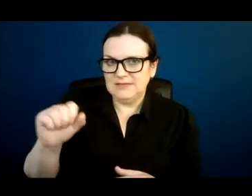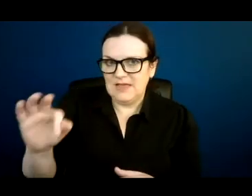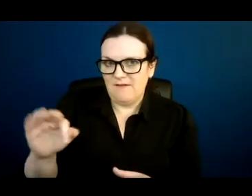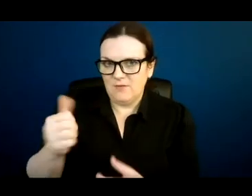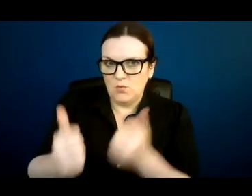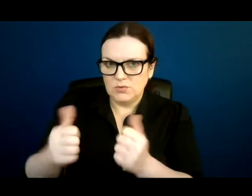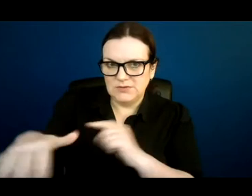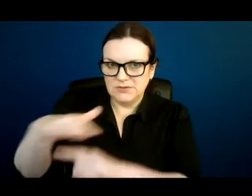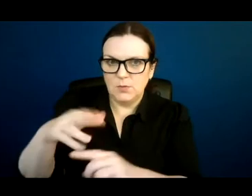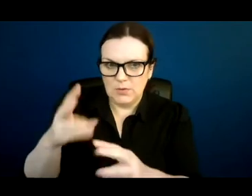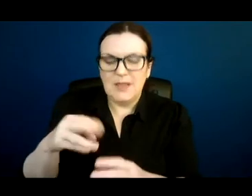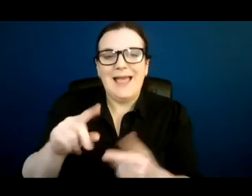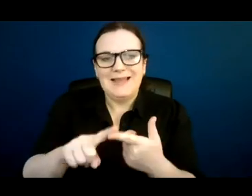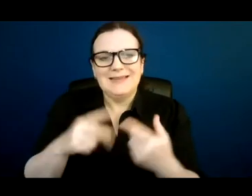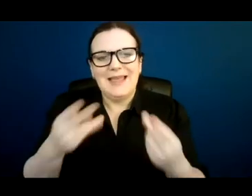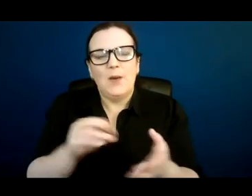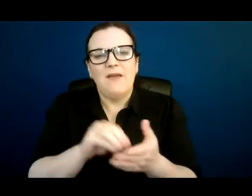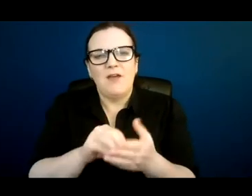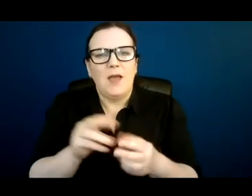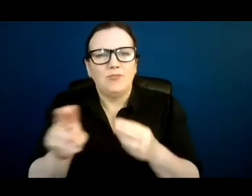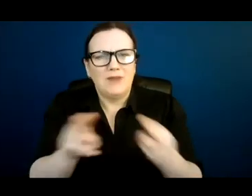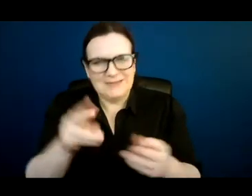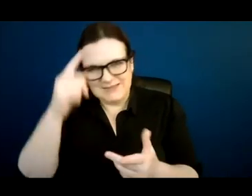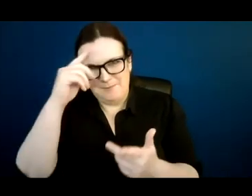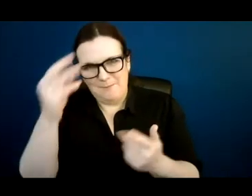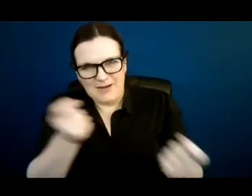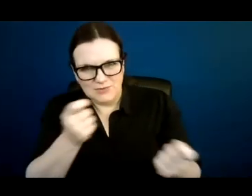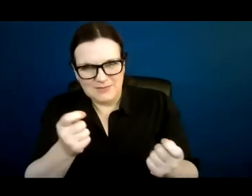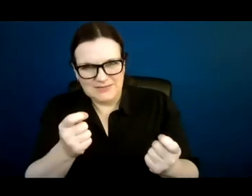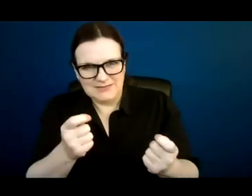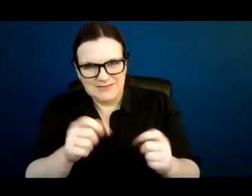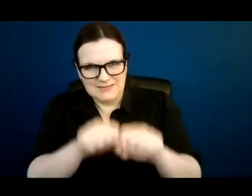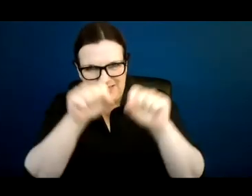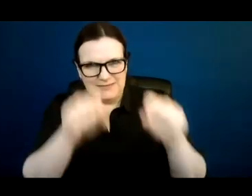practice management evolved system. So our legal system. So we are on the road with technology,